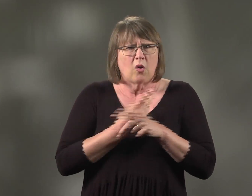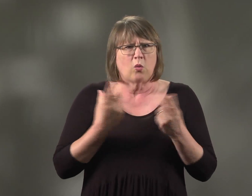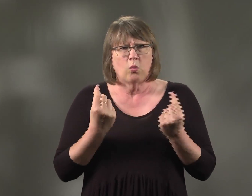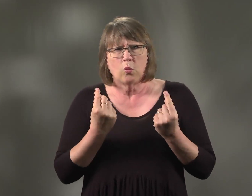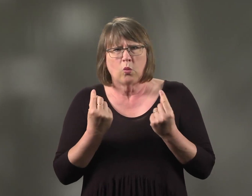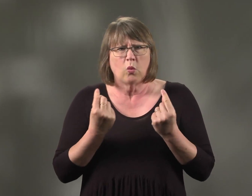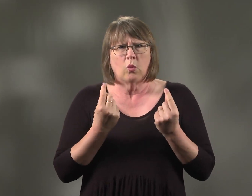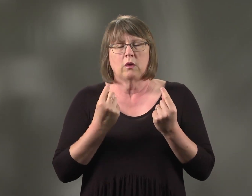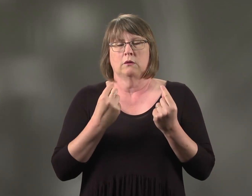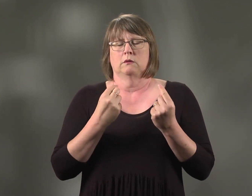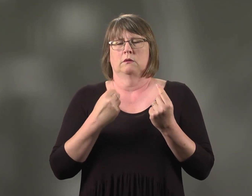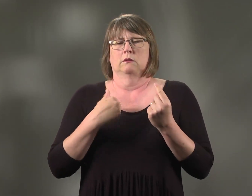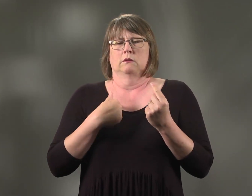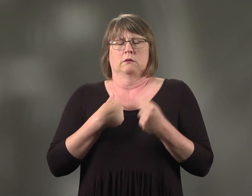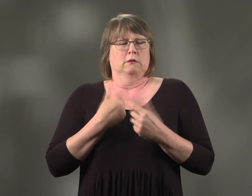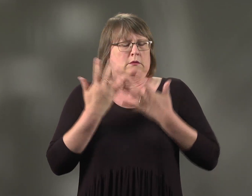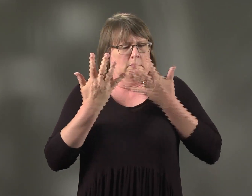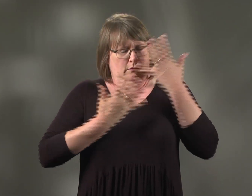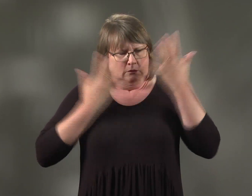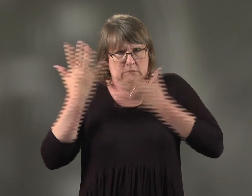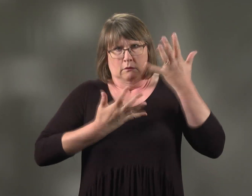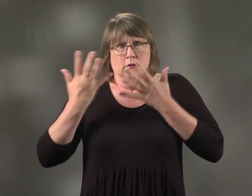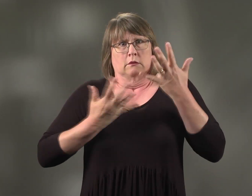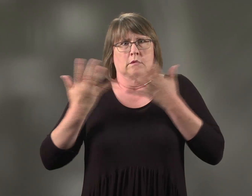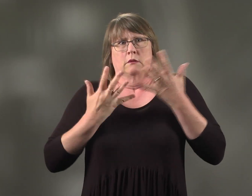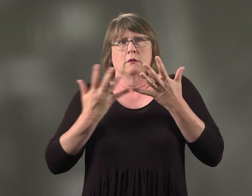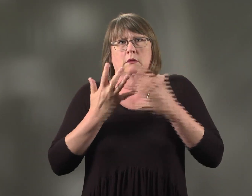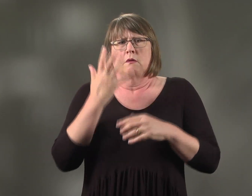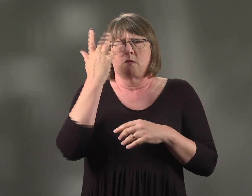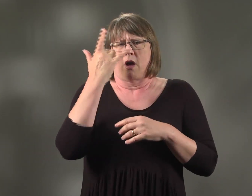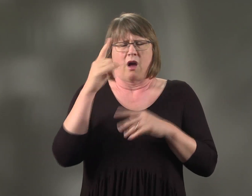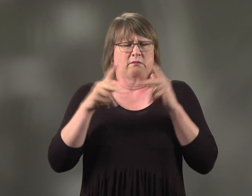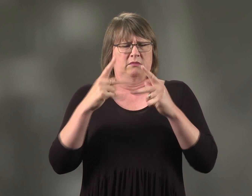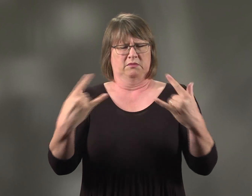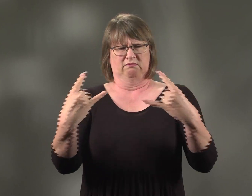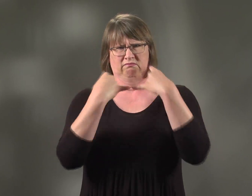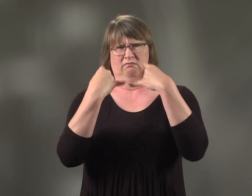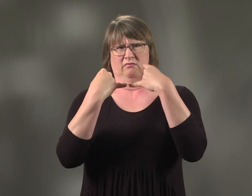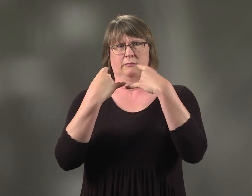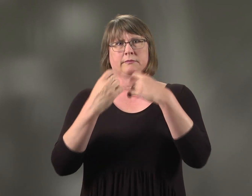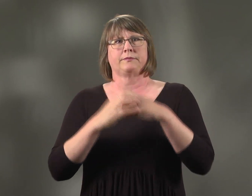to figure out what I needed to do and was thoroughly embarrassed because others laughed.